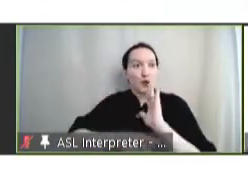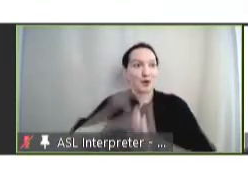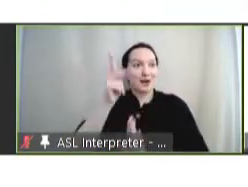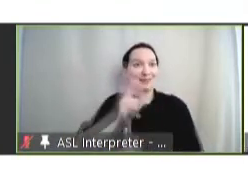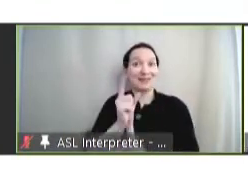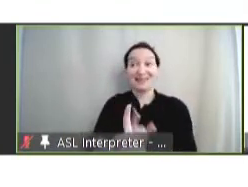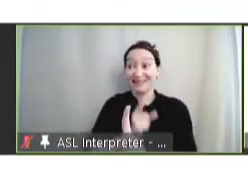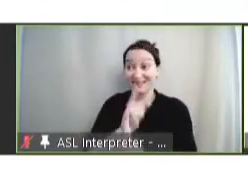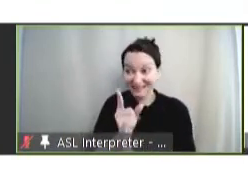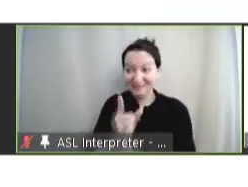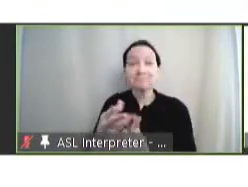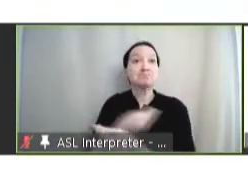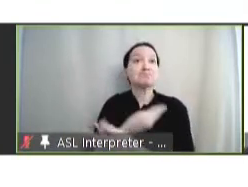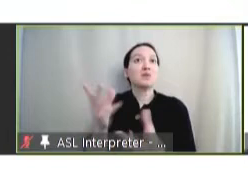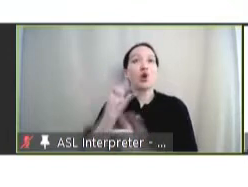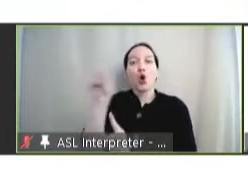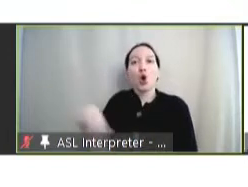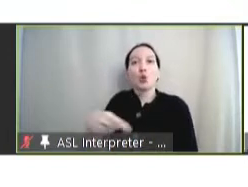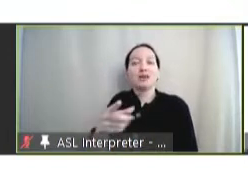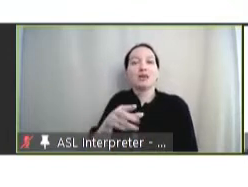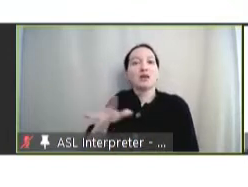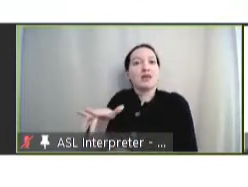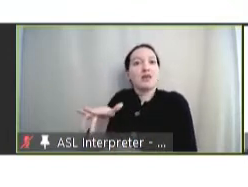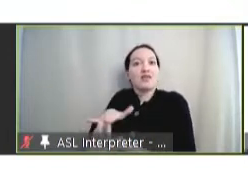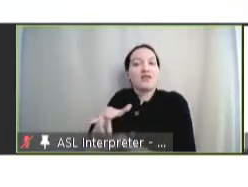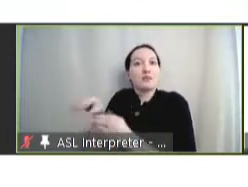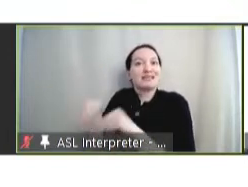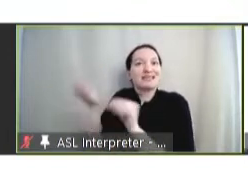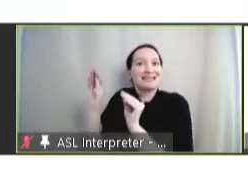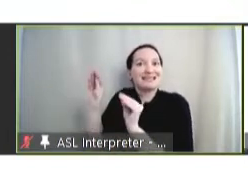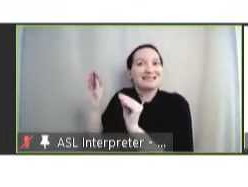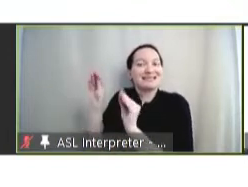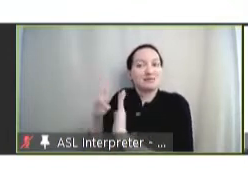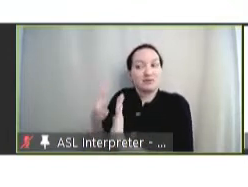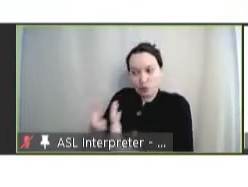to be distributed solely by pharmacies as a requirement that the vaccine,